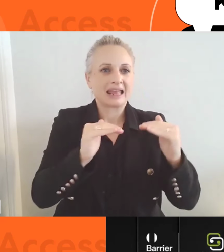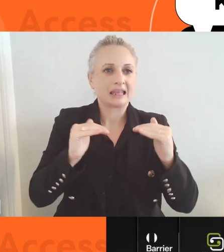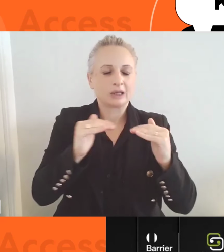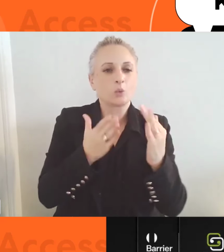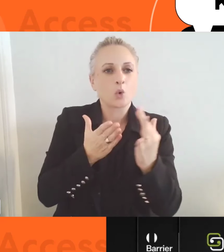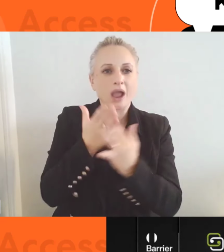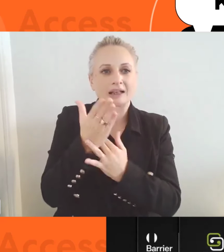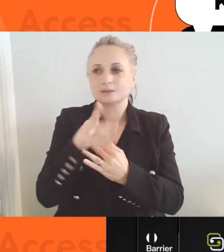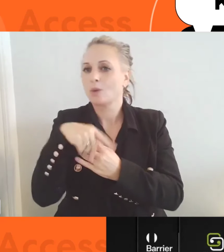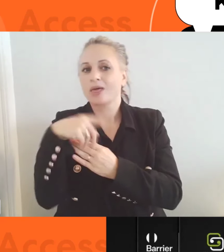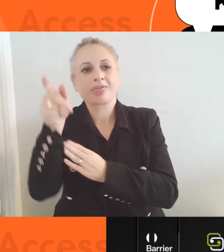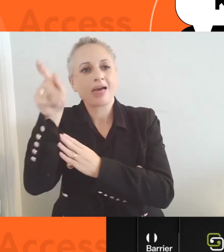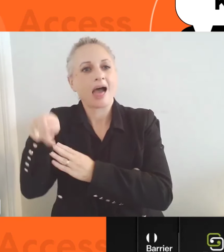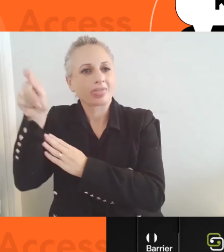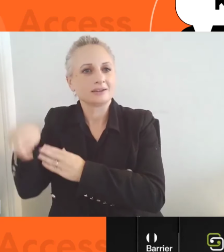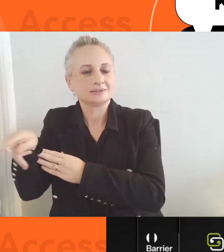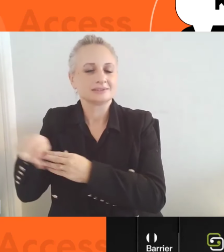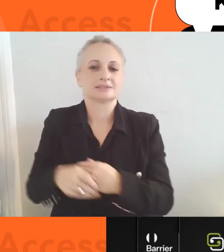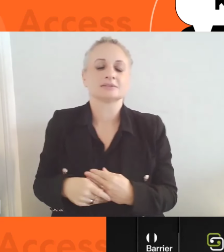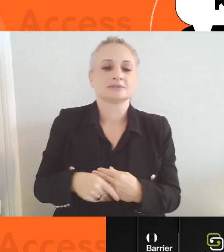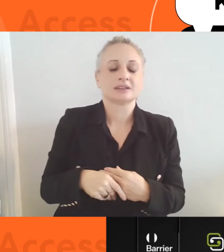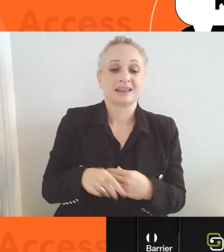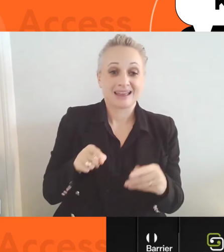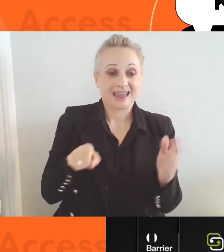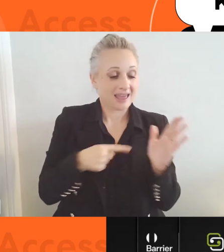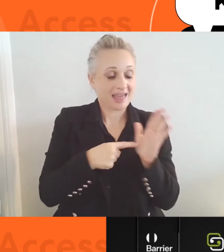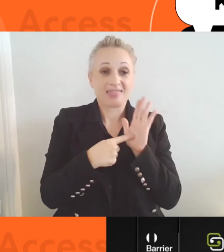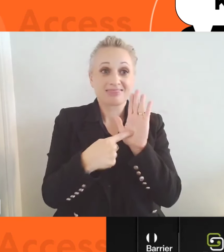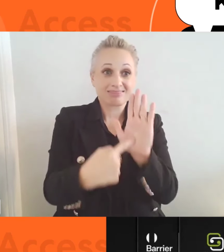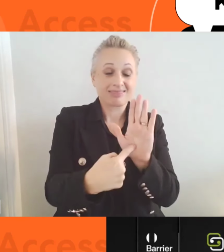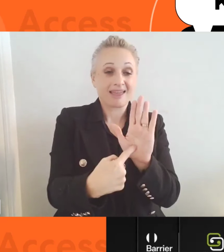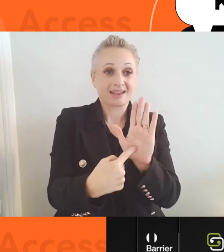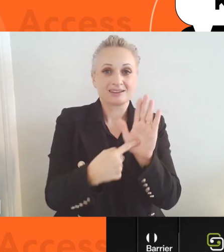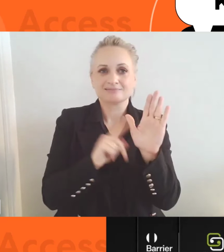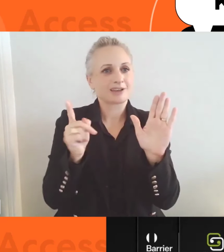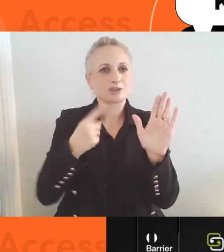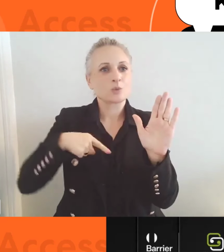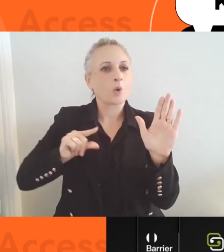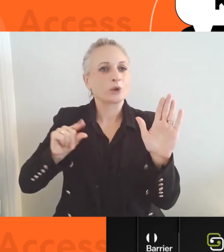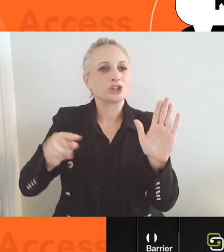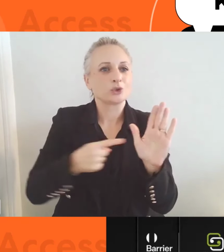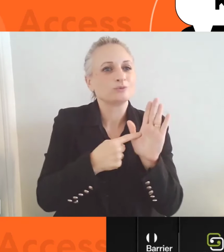that is fundamentally the basis of what we do. It's about equity